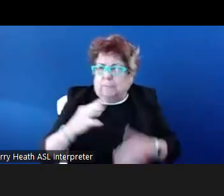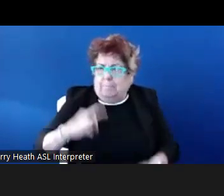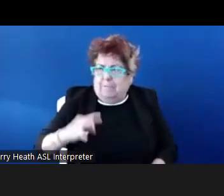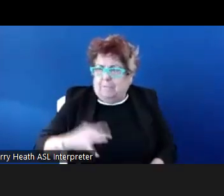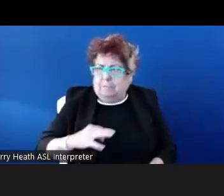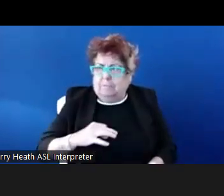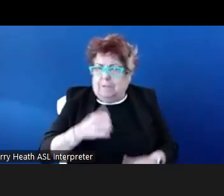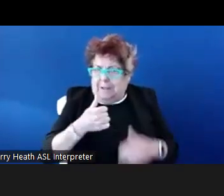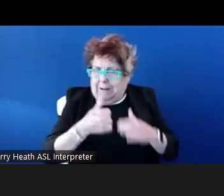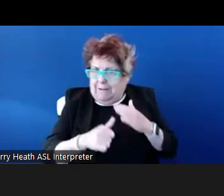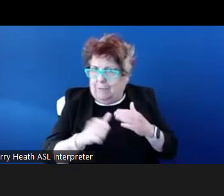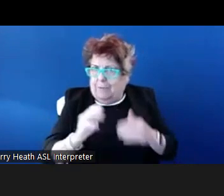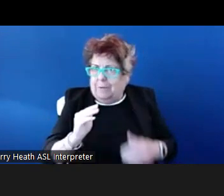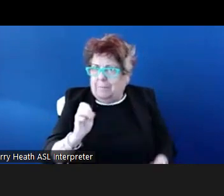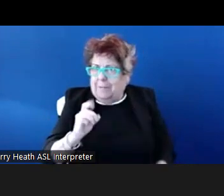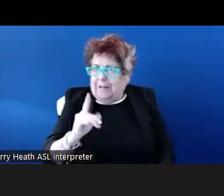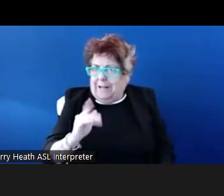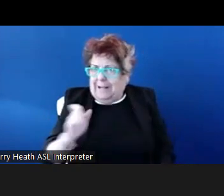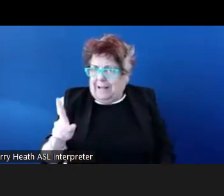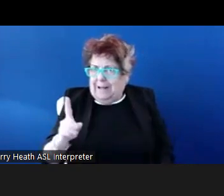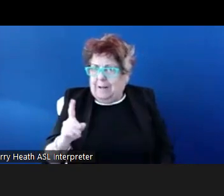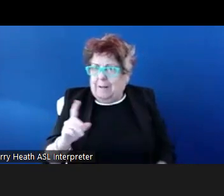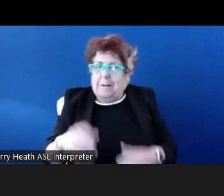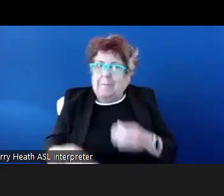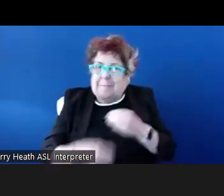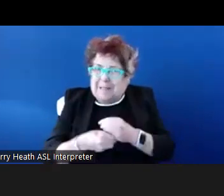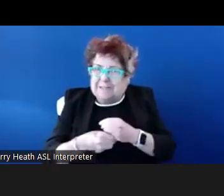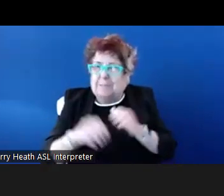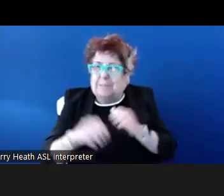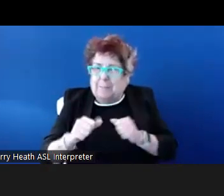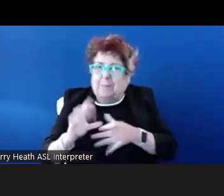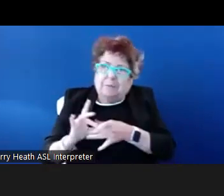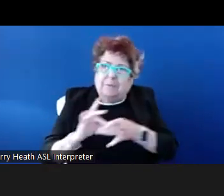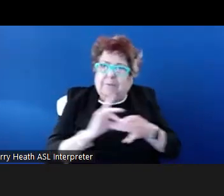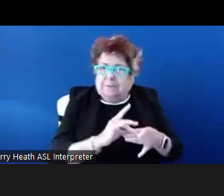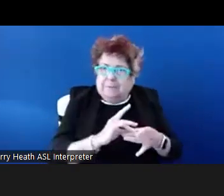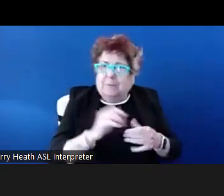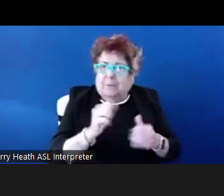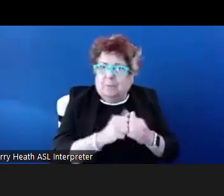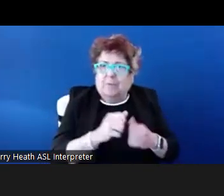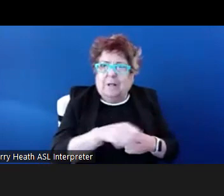in ways that is complementary to the housing resources that are provided, including the programs of HUD administrators.